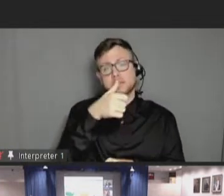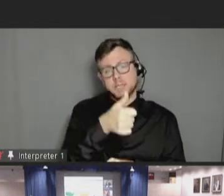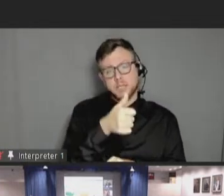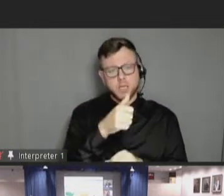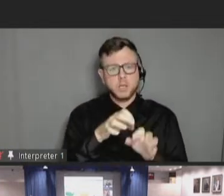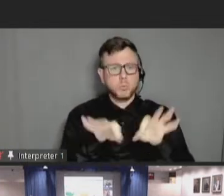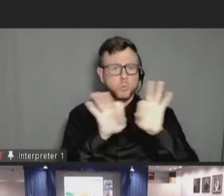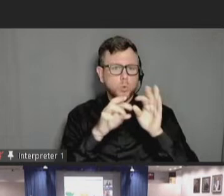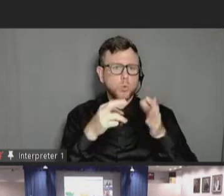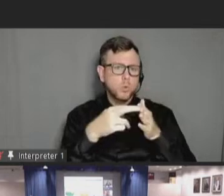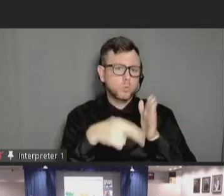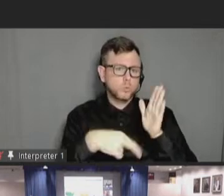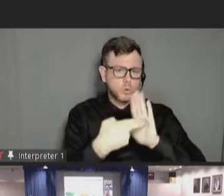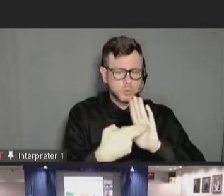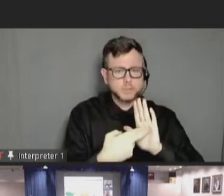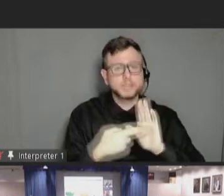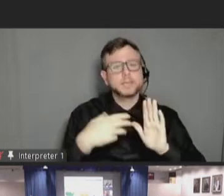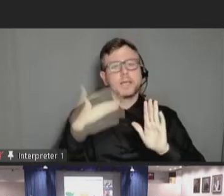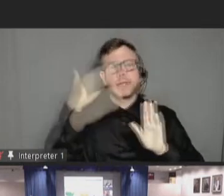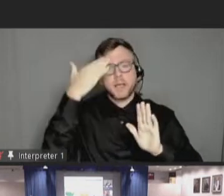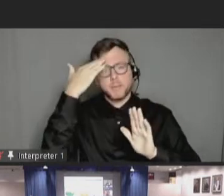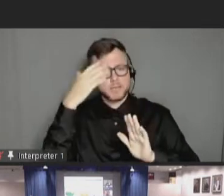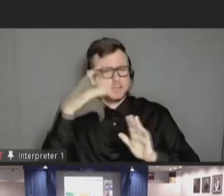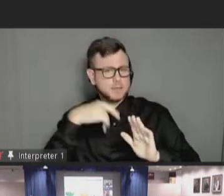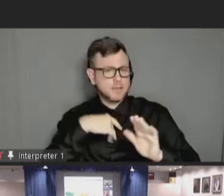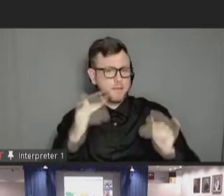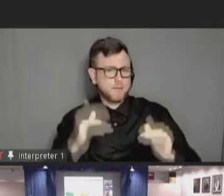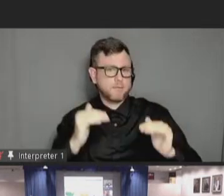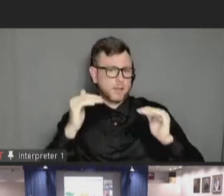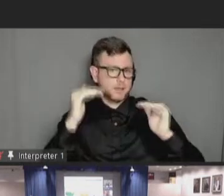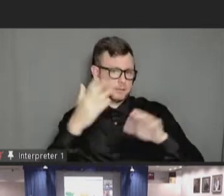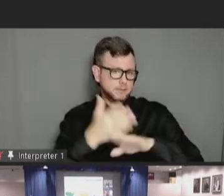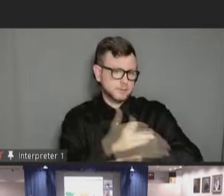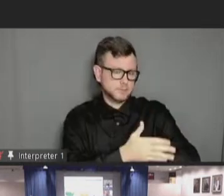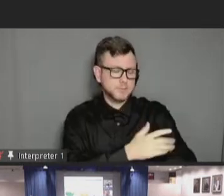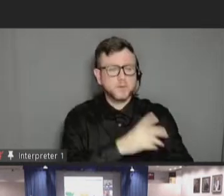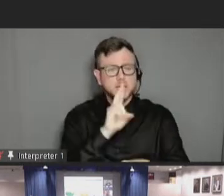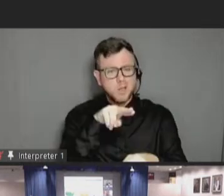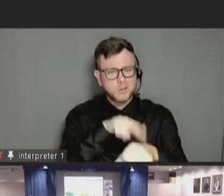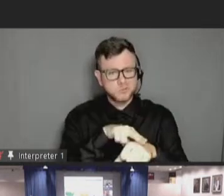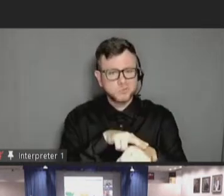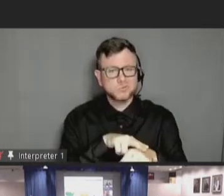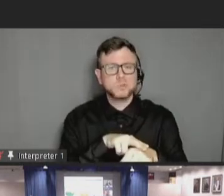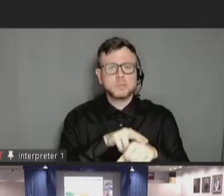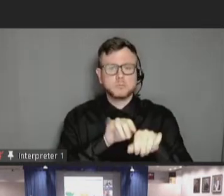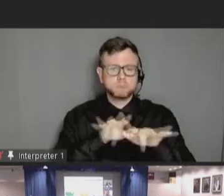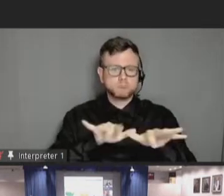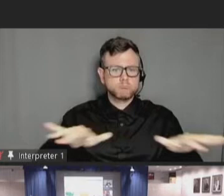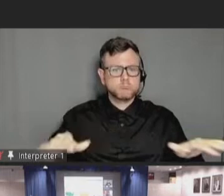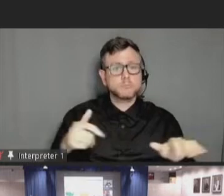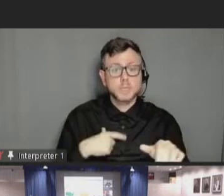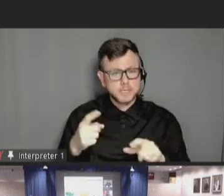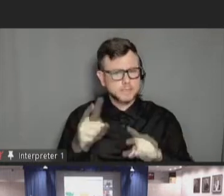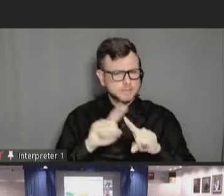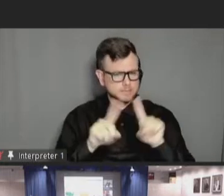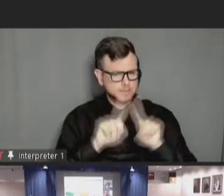competencies that CHWs have advanced nationally and in many organizations at the state and local